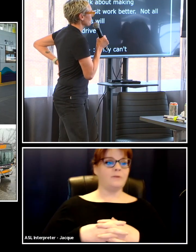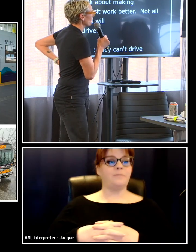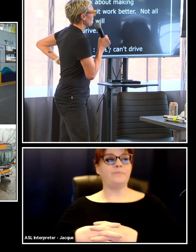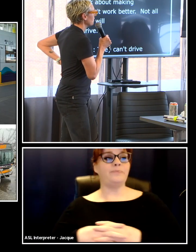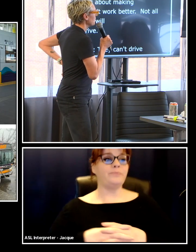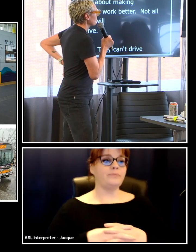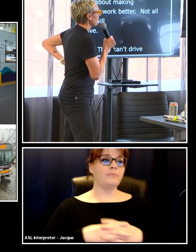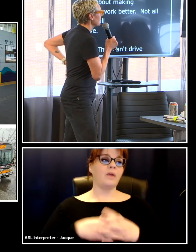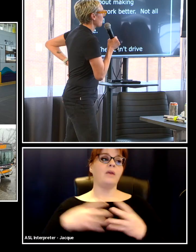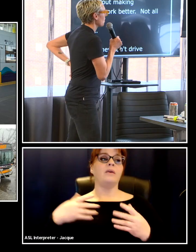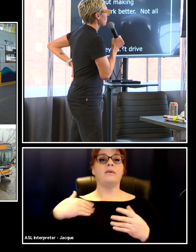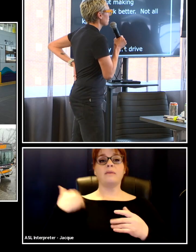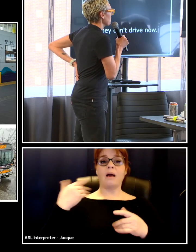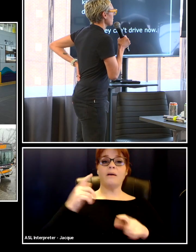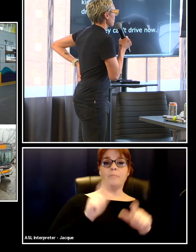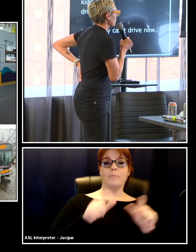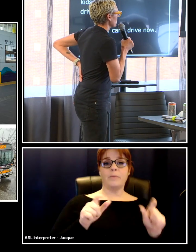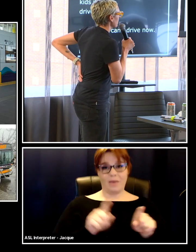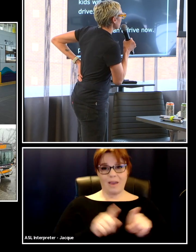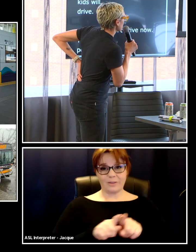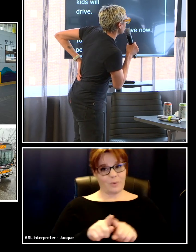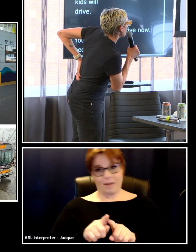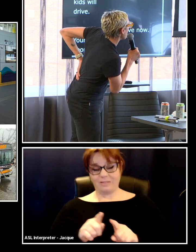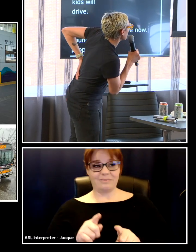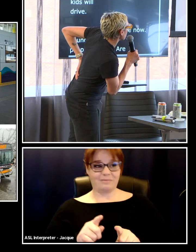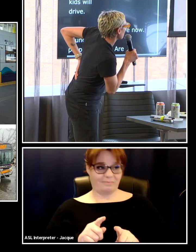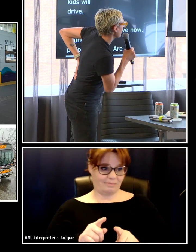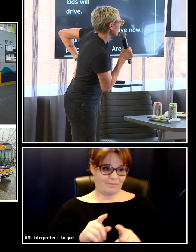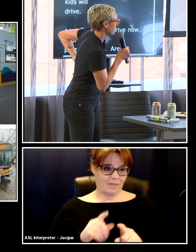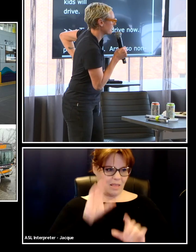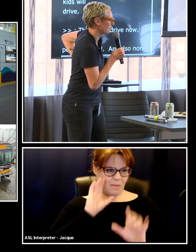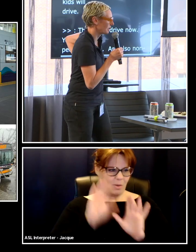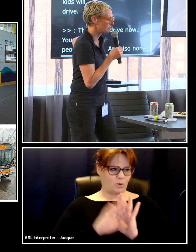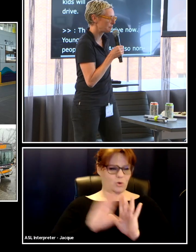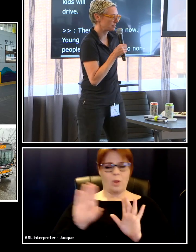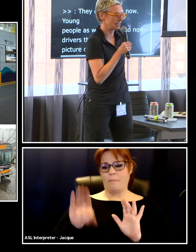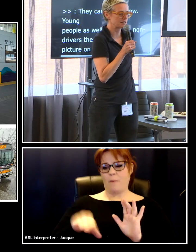as well, right, are also non-drivers. The picture on the bottom right is some young people, high